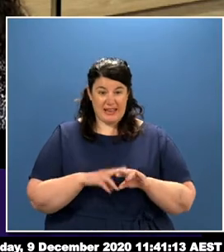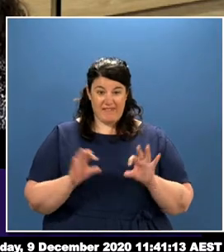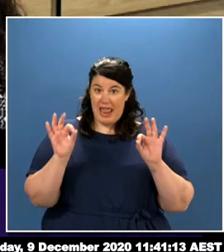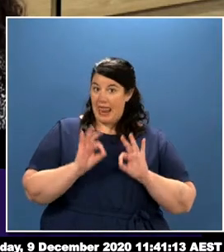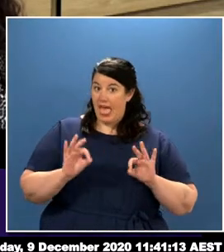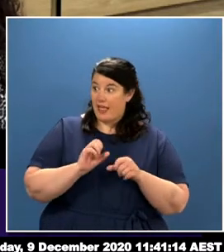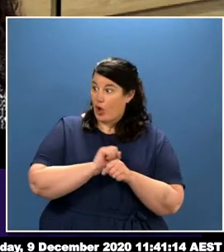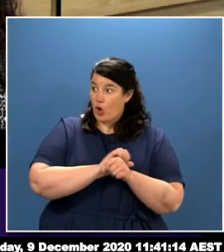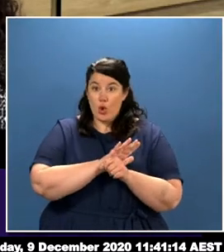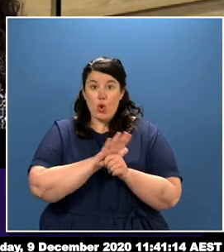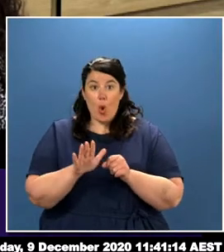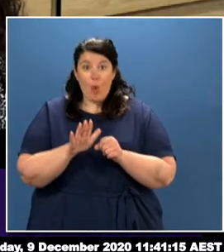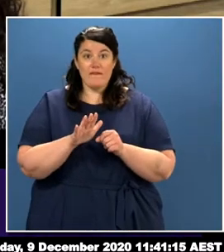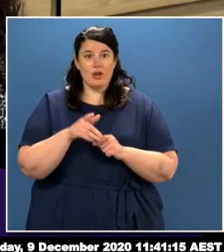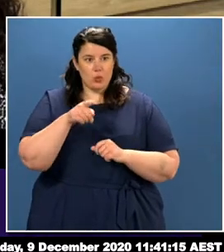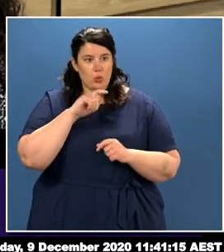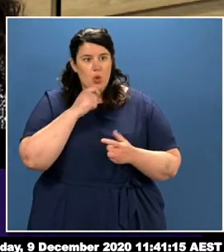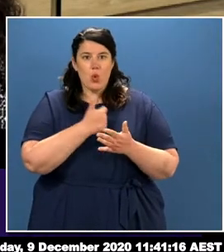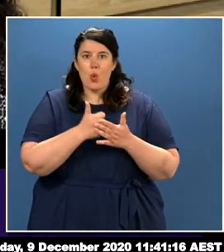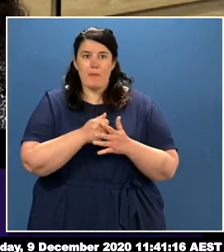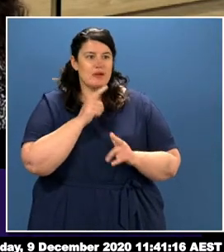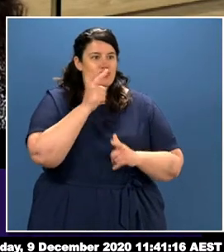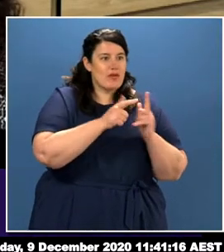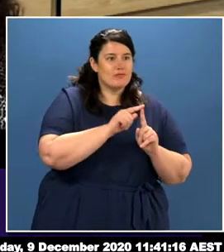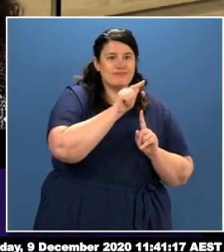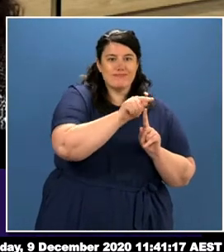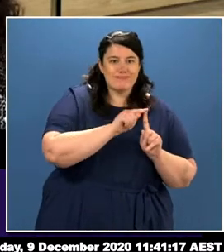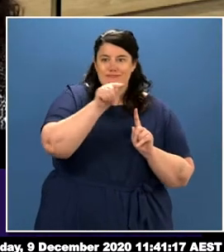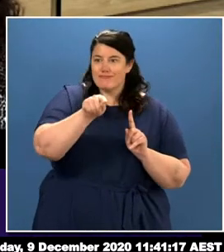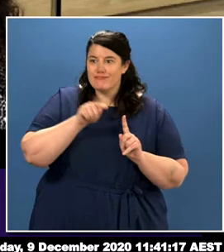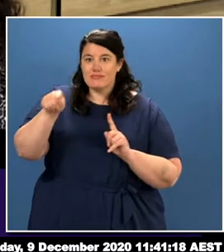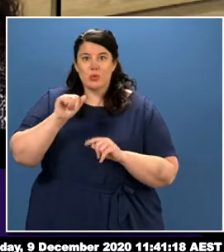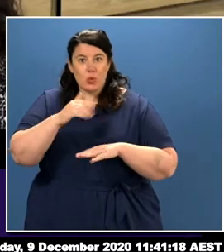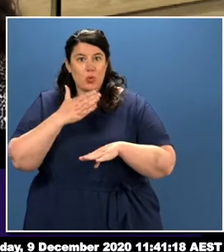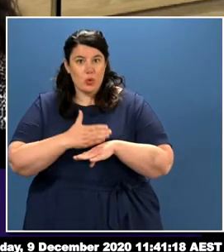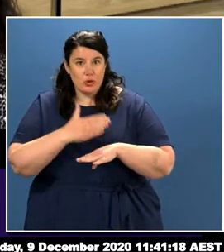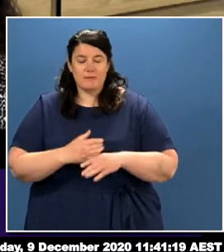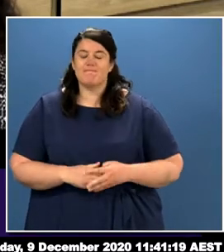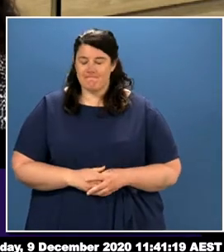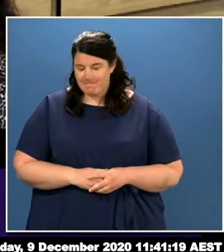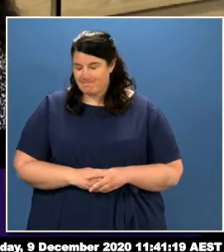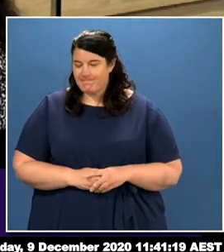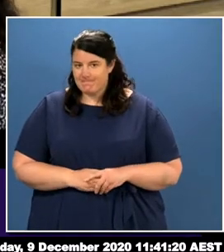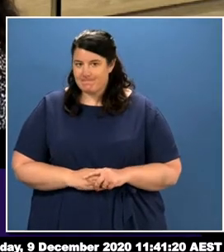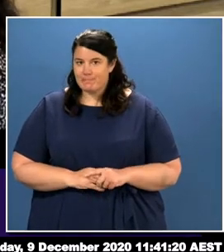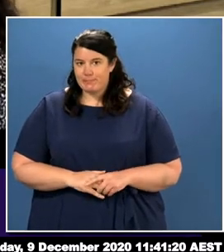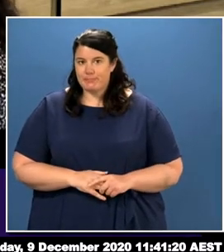ordinarily undertake interstate travel as part of your role? Yes.